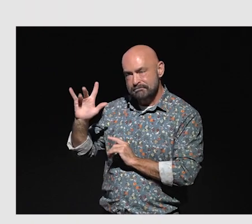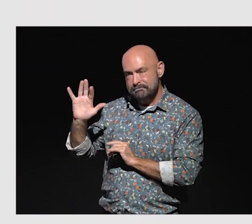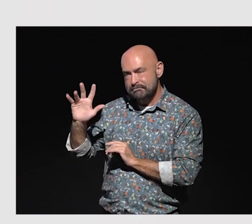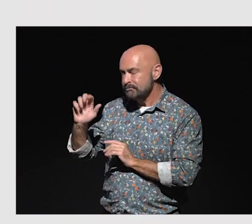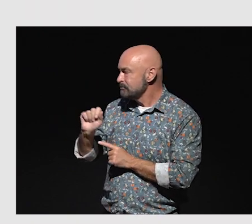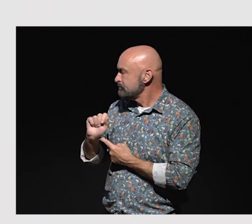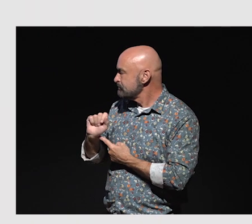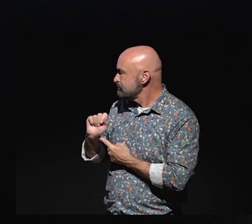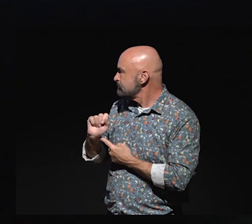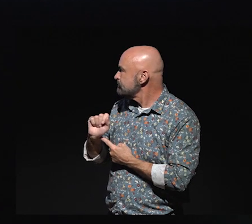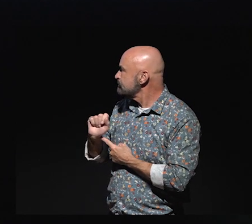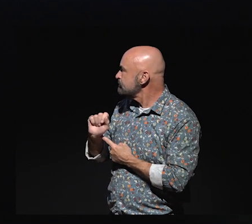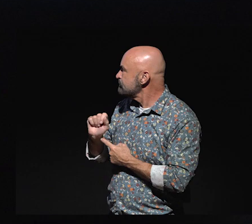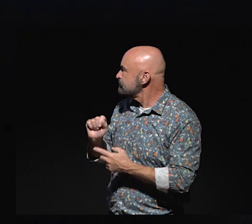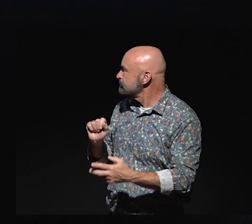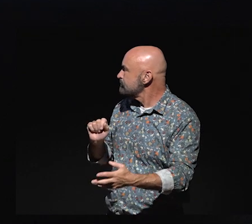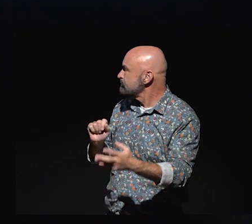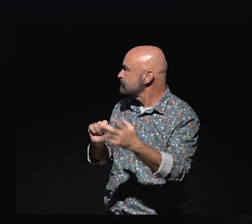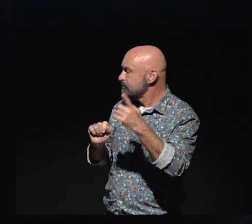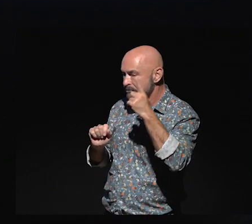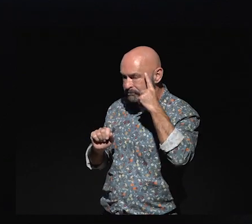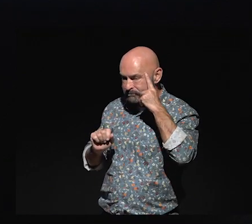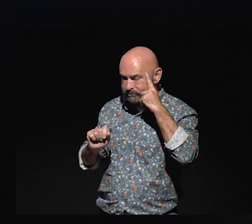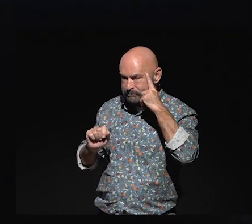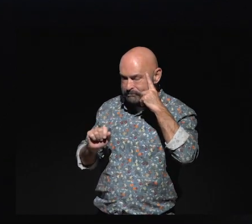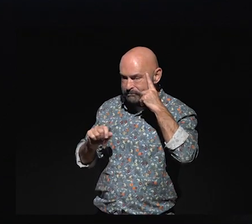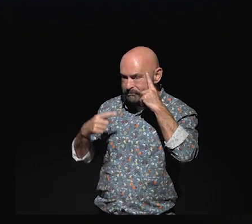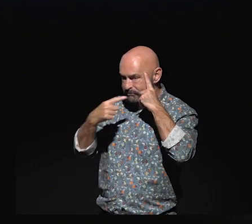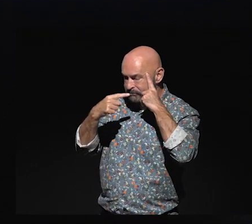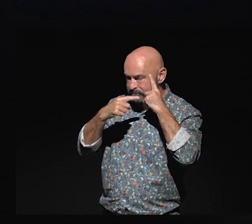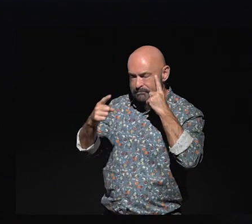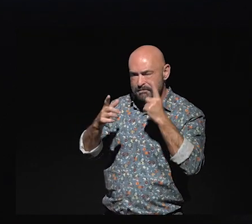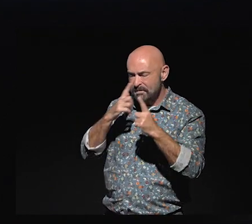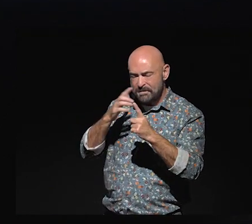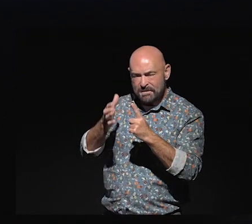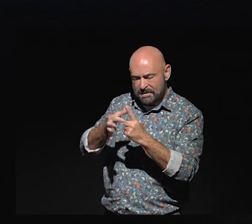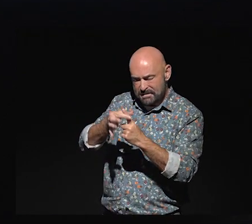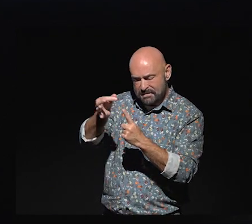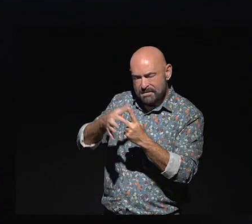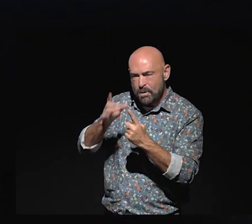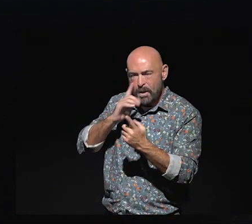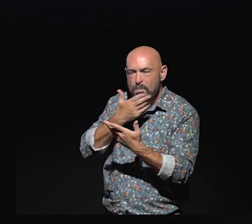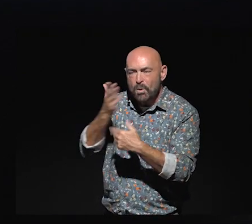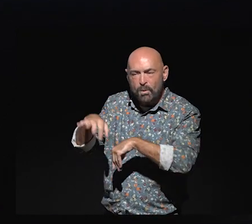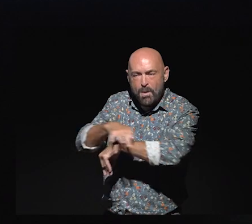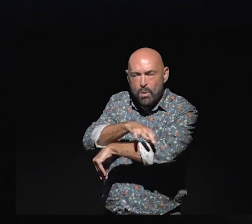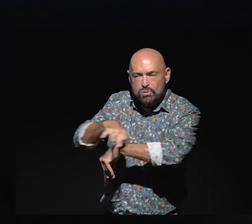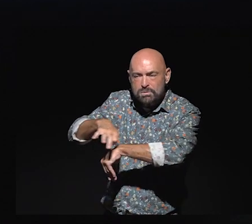the hand raised to the head, this absolutely boneless fingers drooping down.